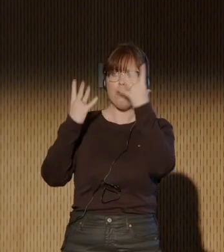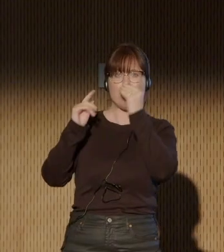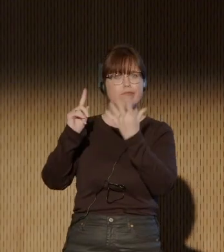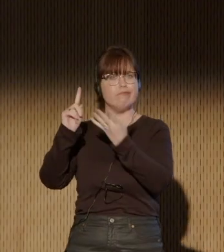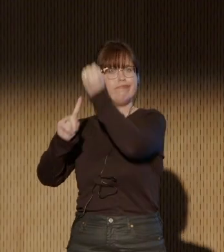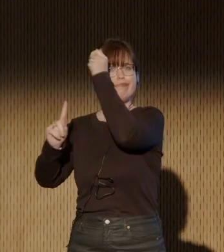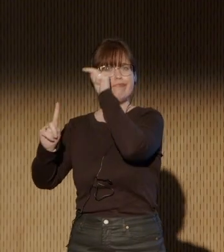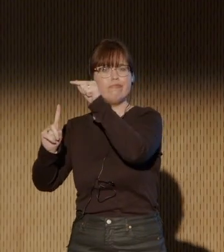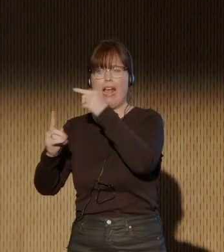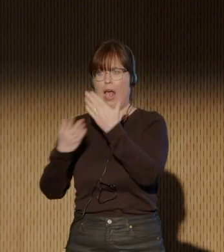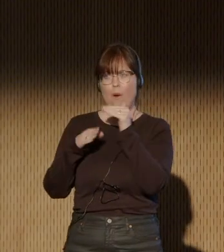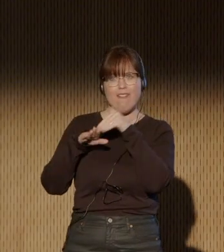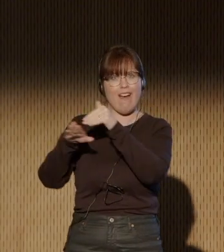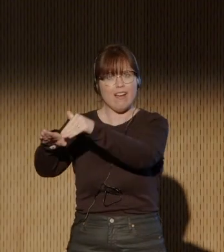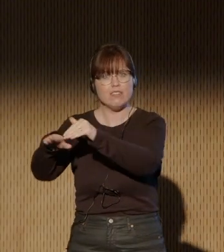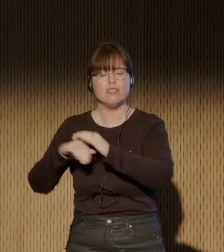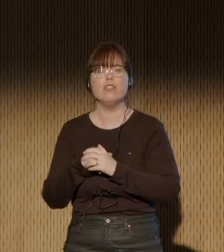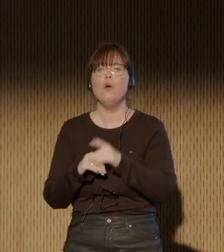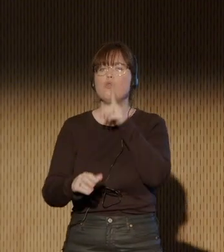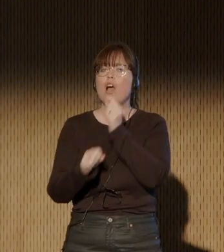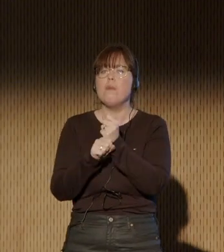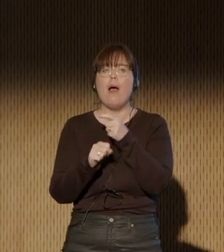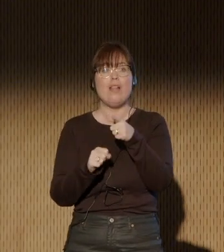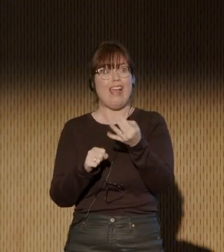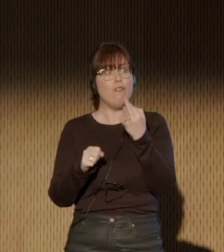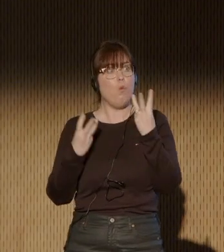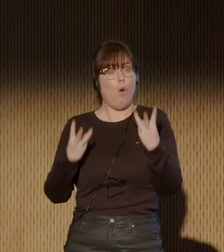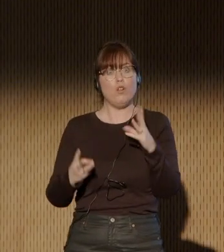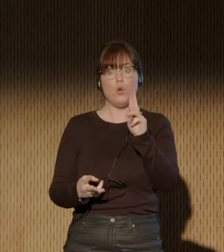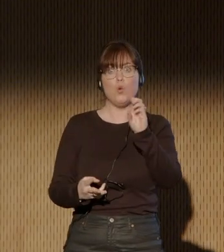and we also asked about the resource implications of embedding UDL because that's something we would